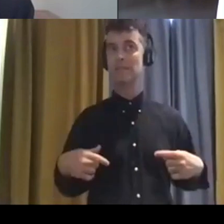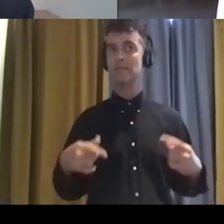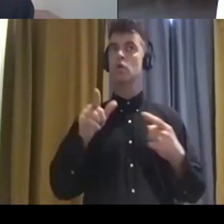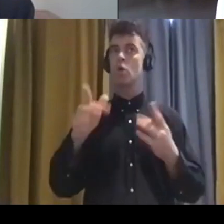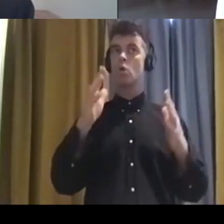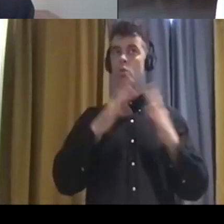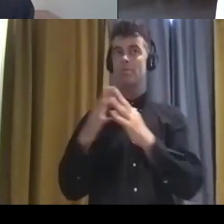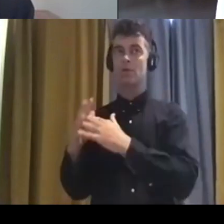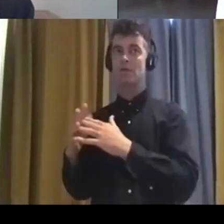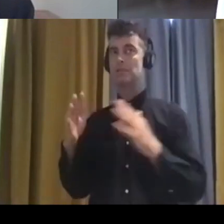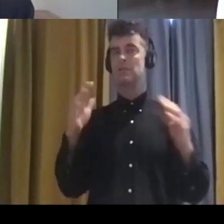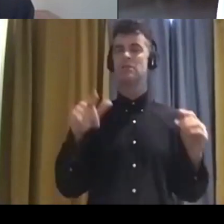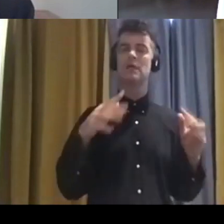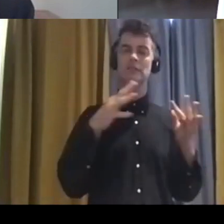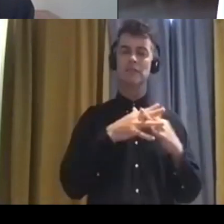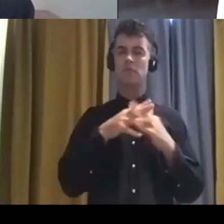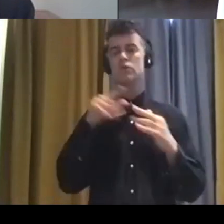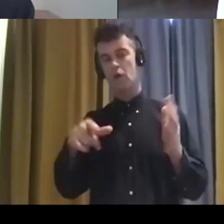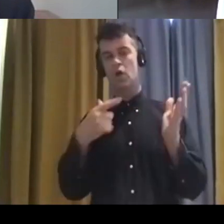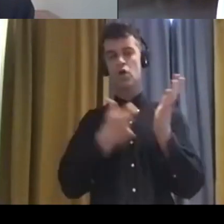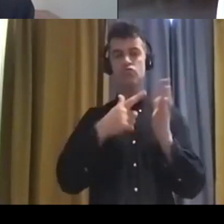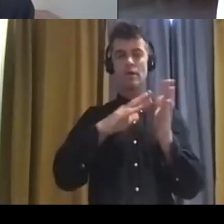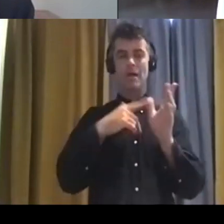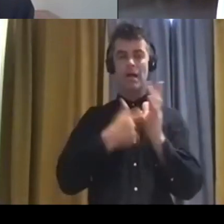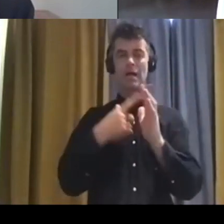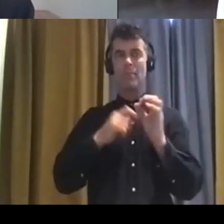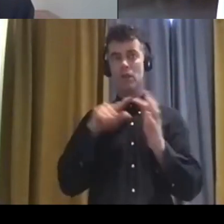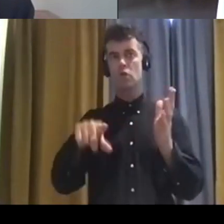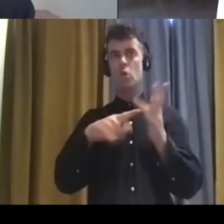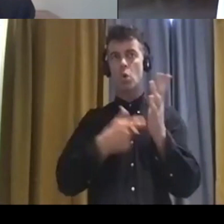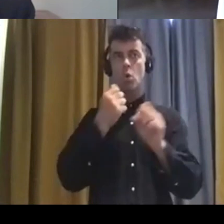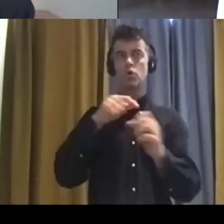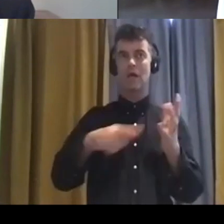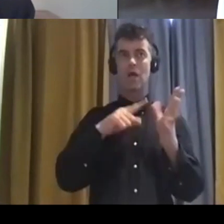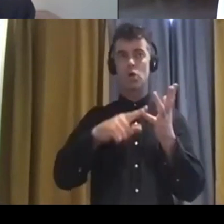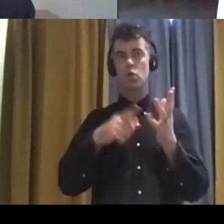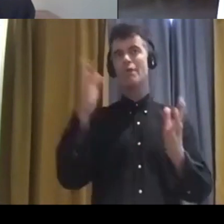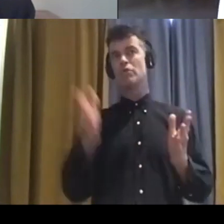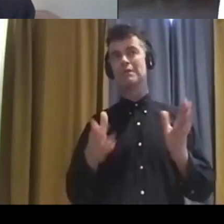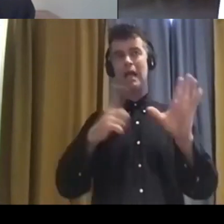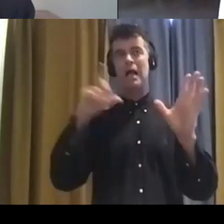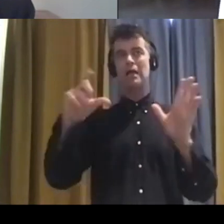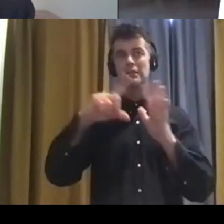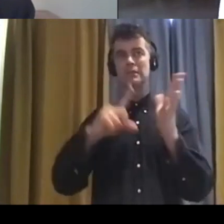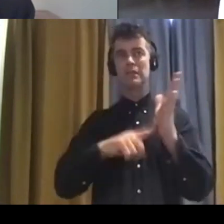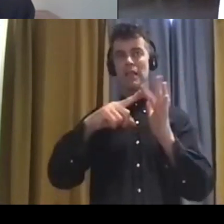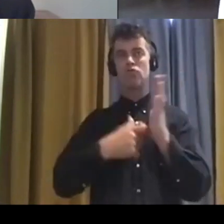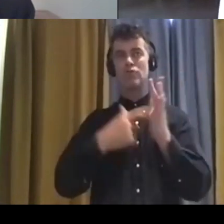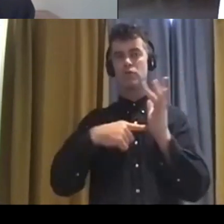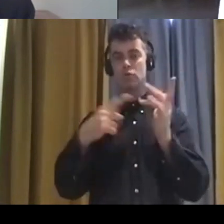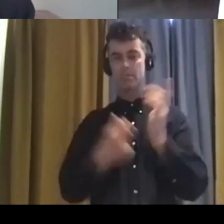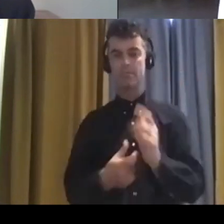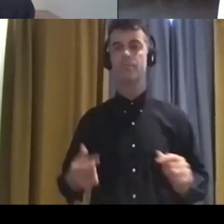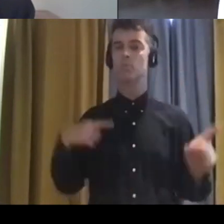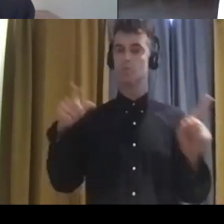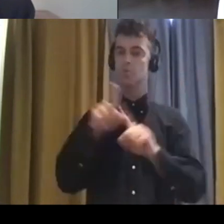head to our website, that's www.remarkable.org.au/accelerator. We also look forward to getting some some